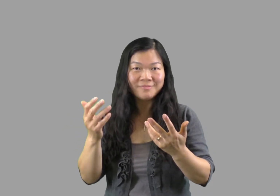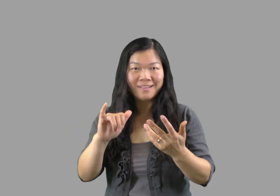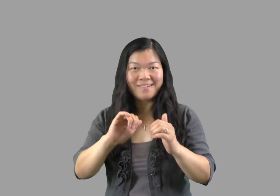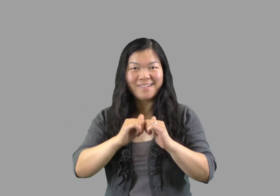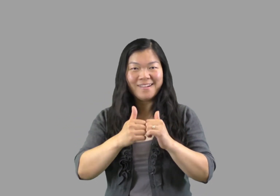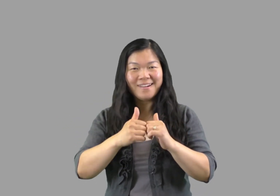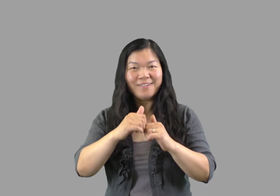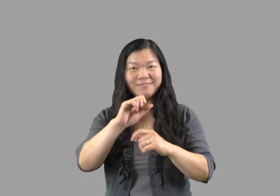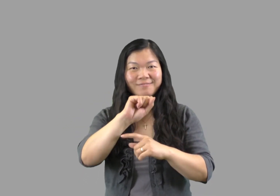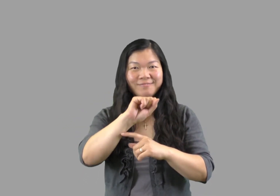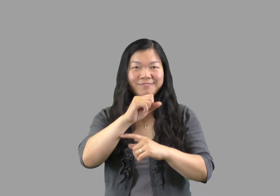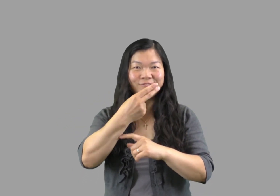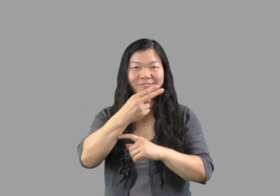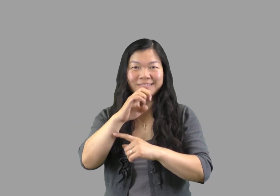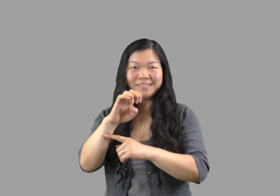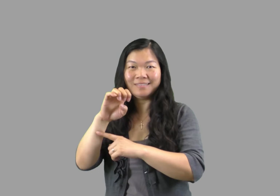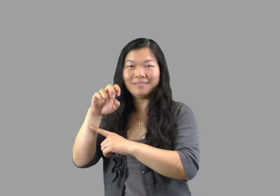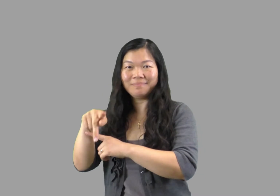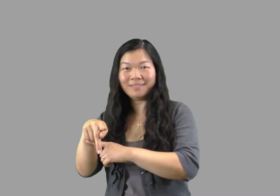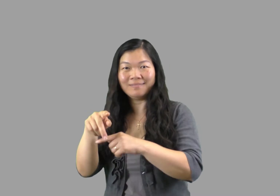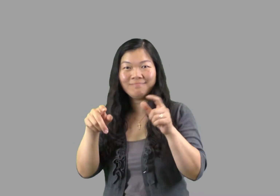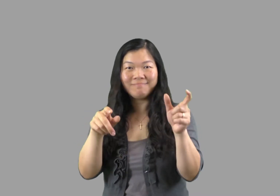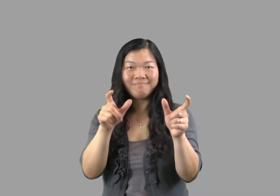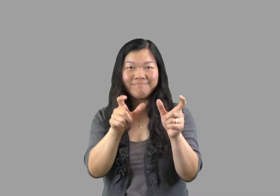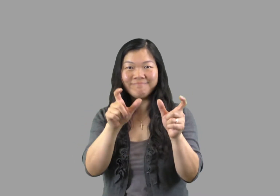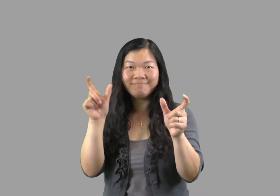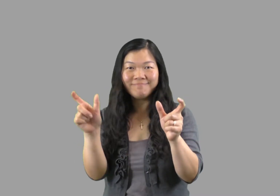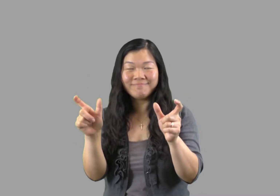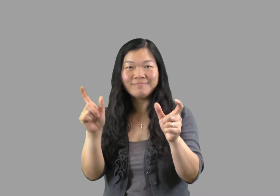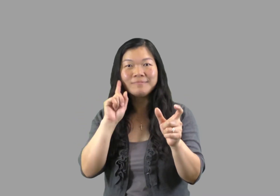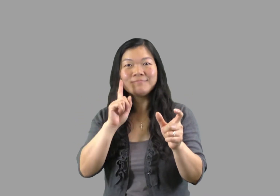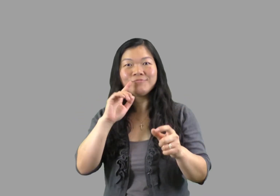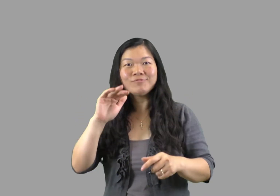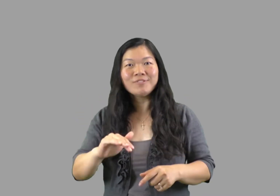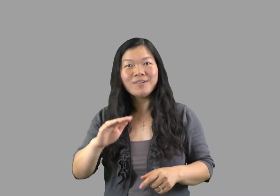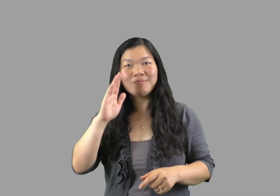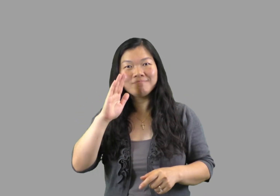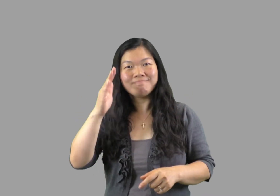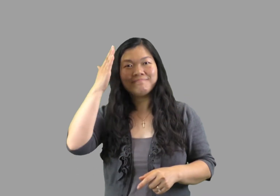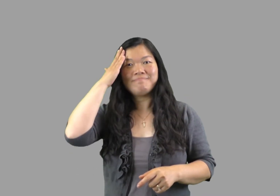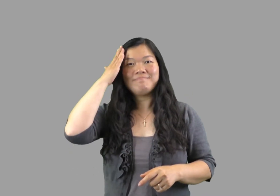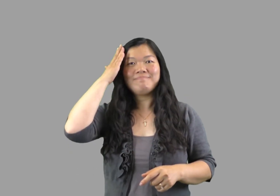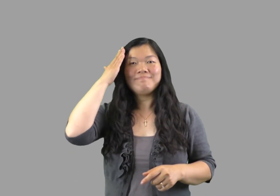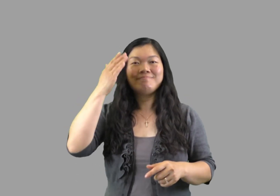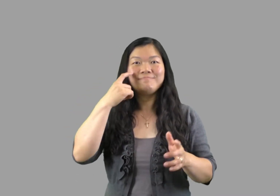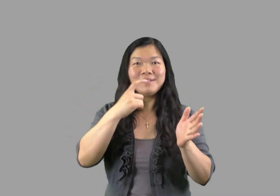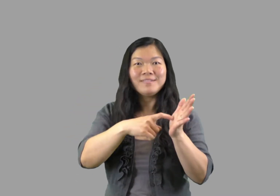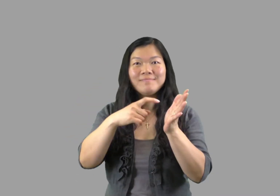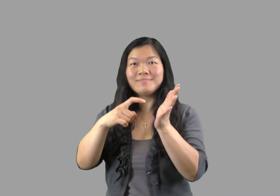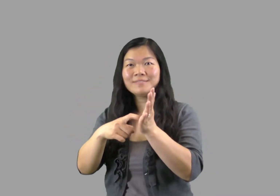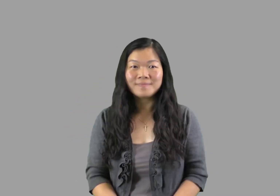Breaking up the word sheep into these three parts will help the deaf child recognize the word